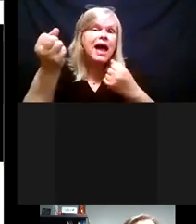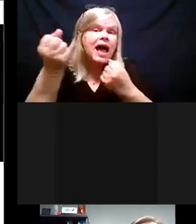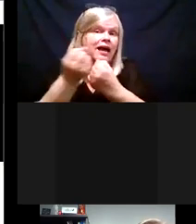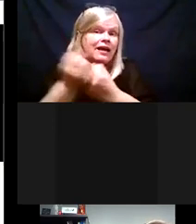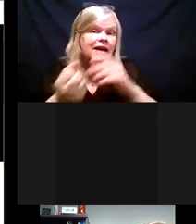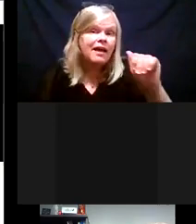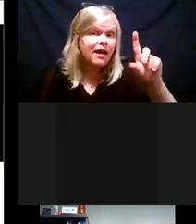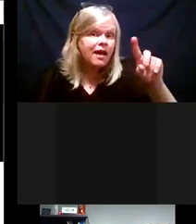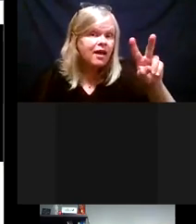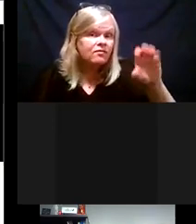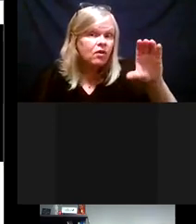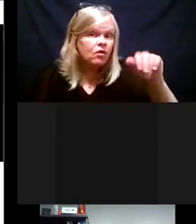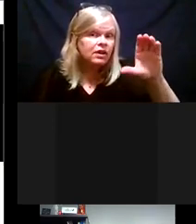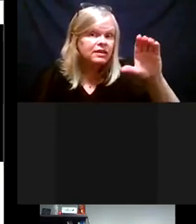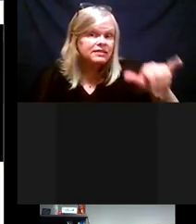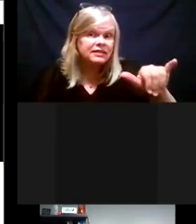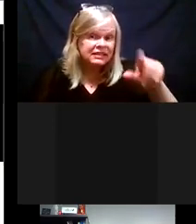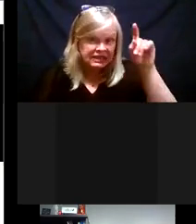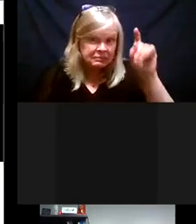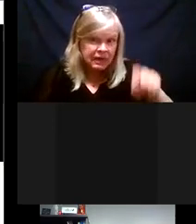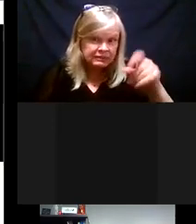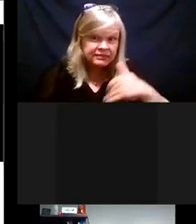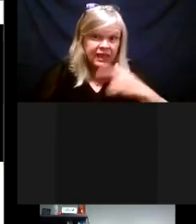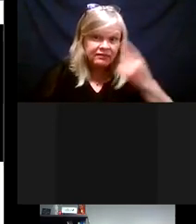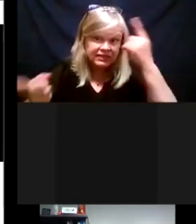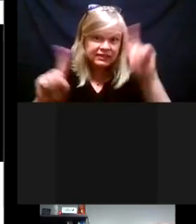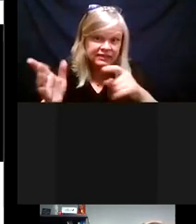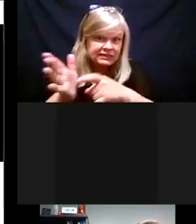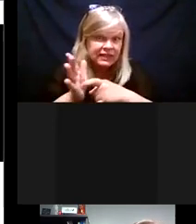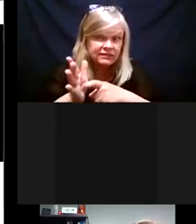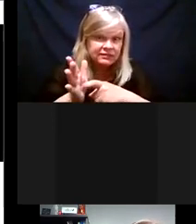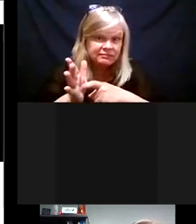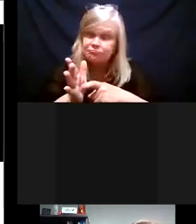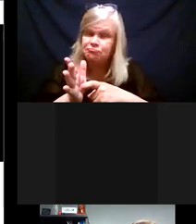SERVICE THAT REQUIRES CONSENT FROM A LEGAL STANDPOINT.